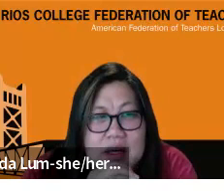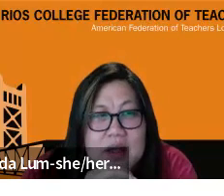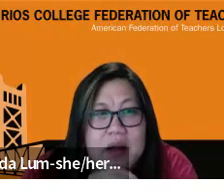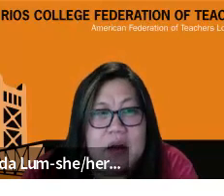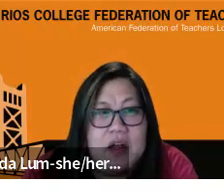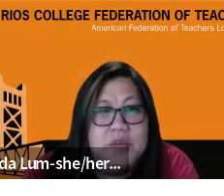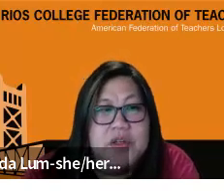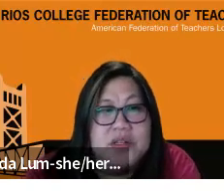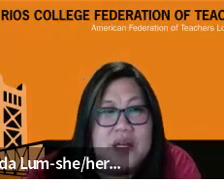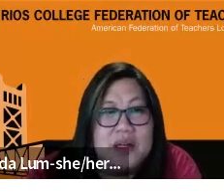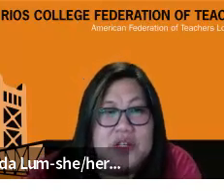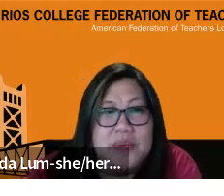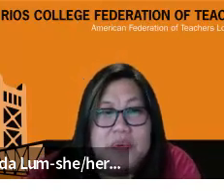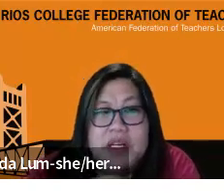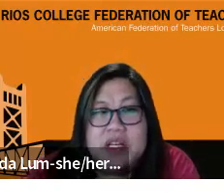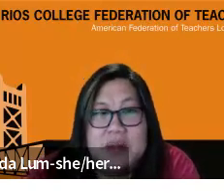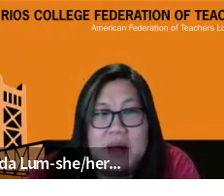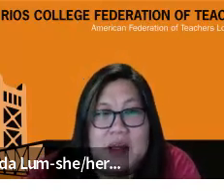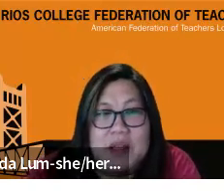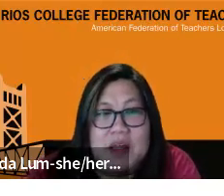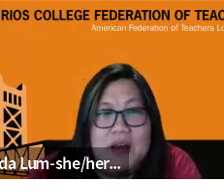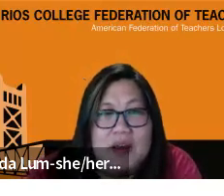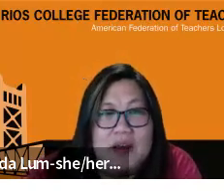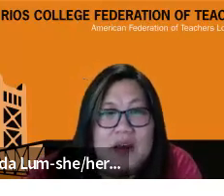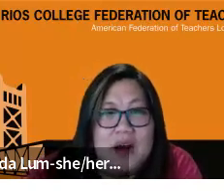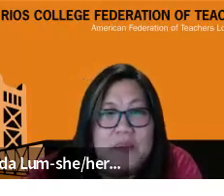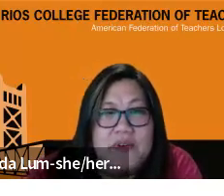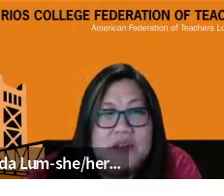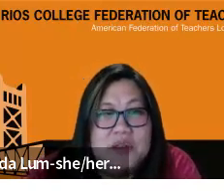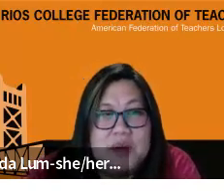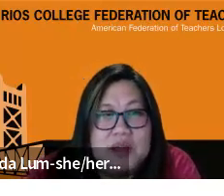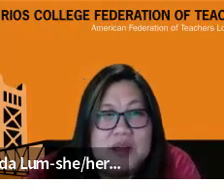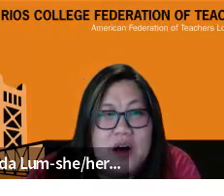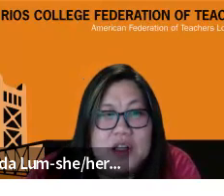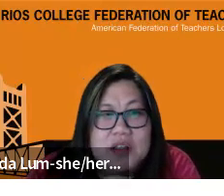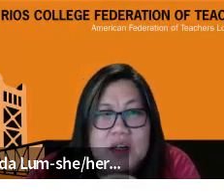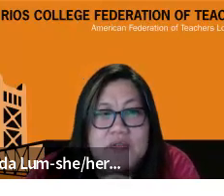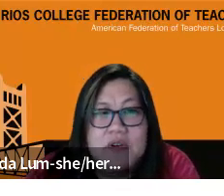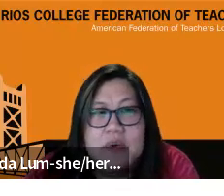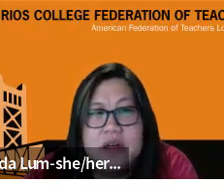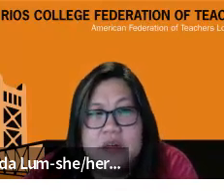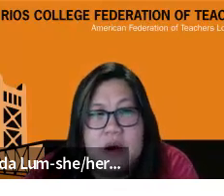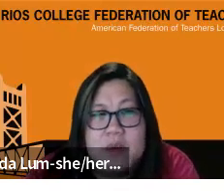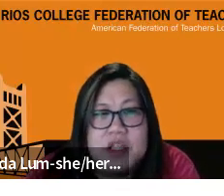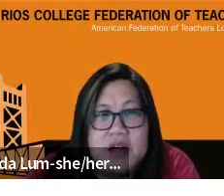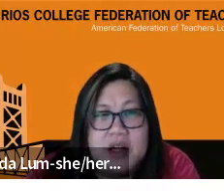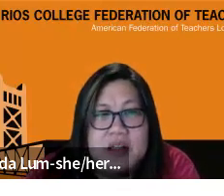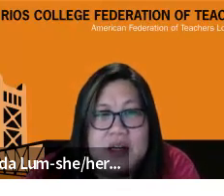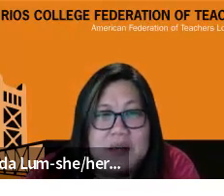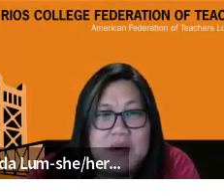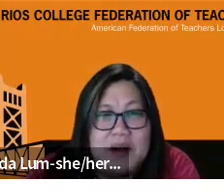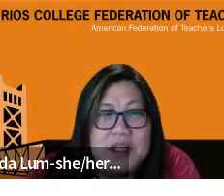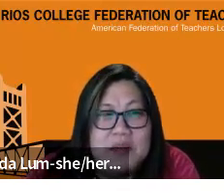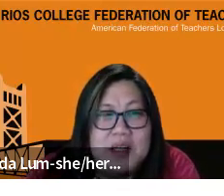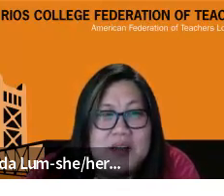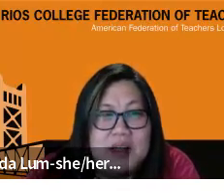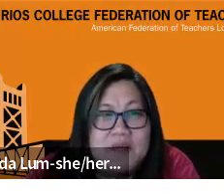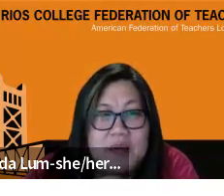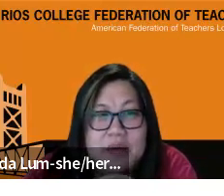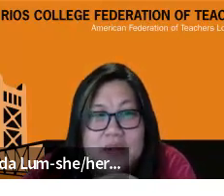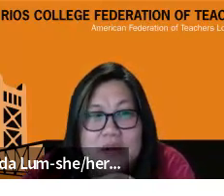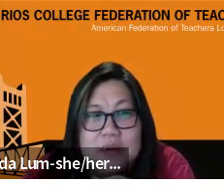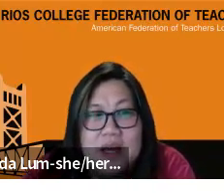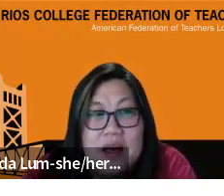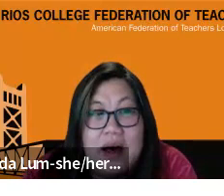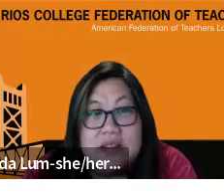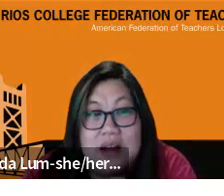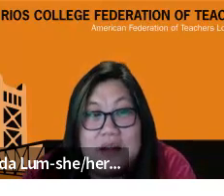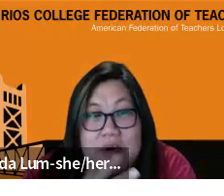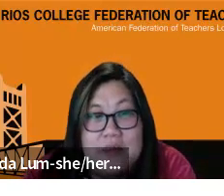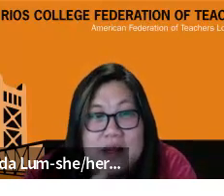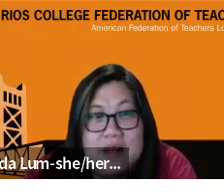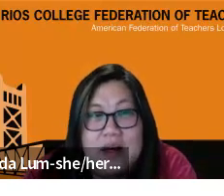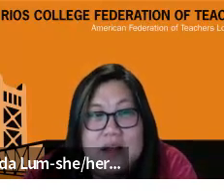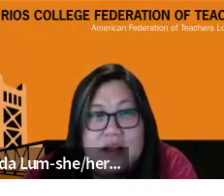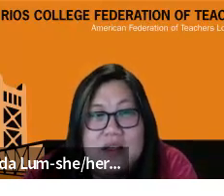Their contributions and leadership are appreciated by the committee. Professor Smith is cautioned to confer with their department chair and dean prior to committing to the involvement with groups outside of the department.